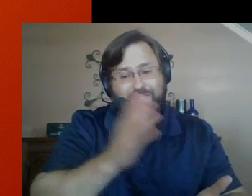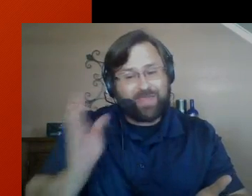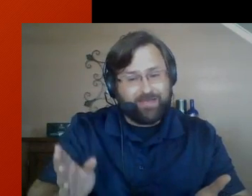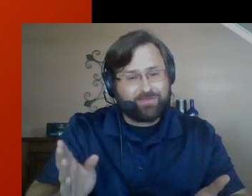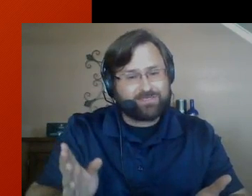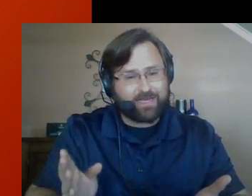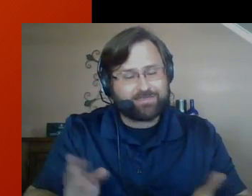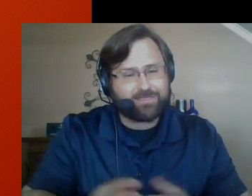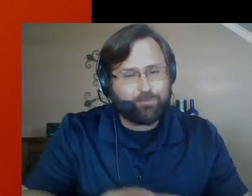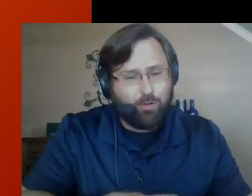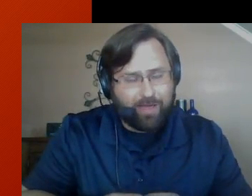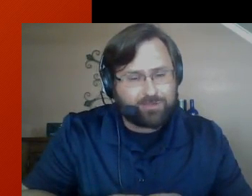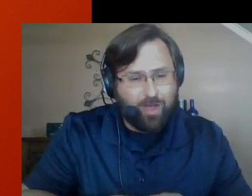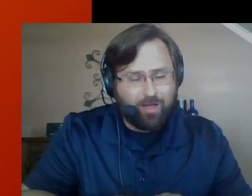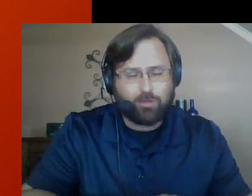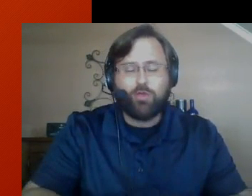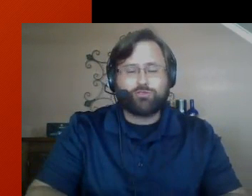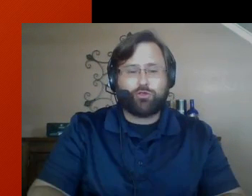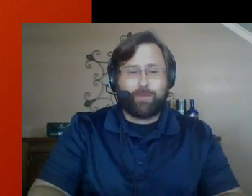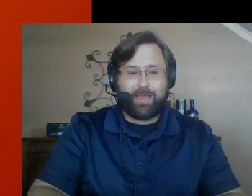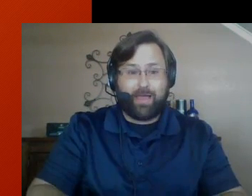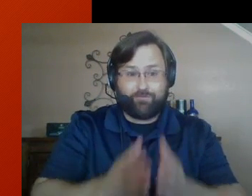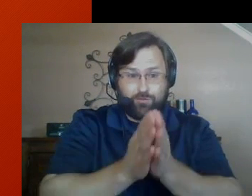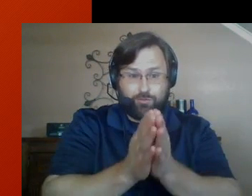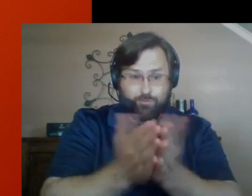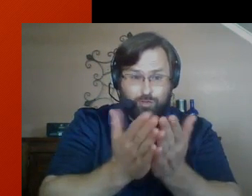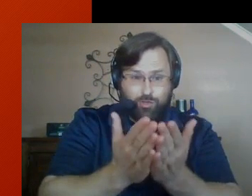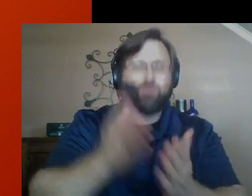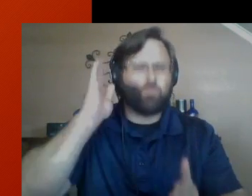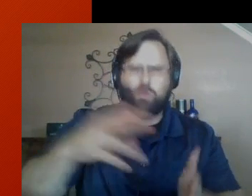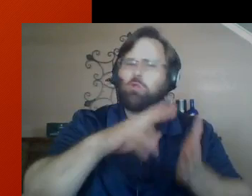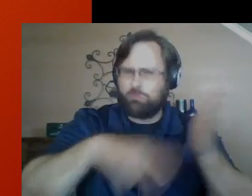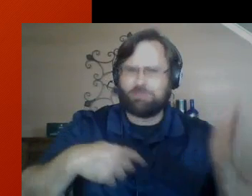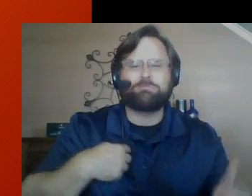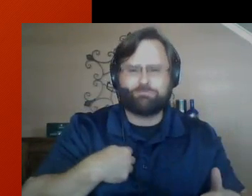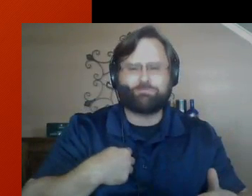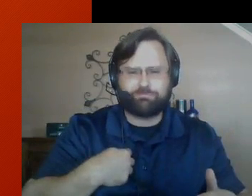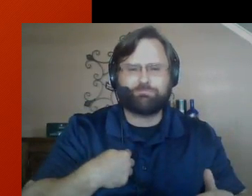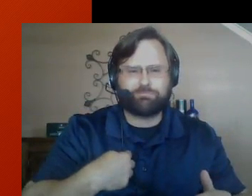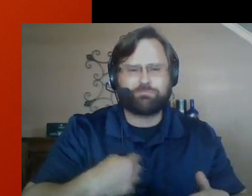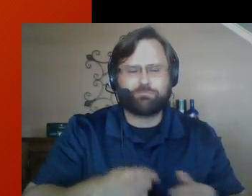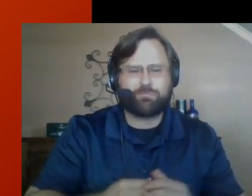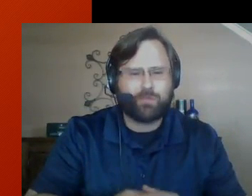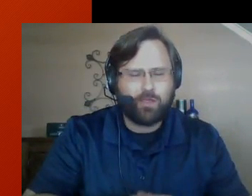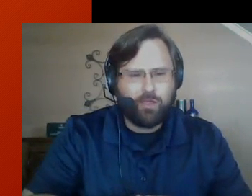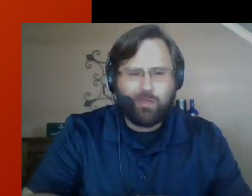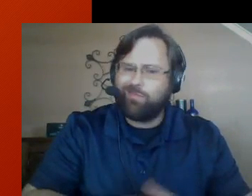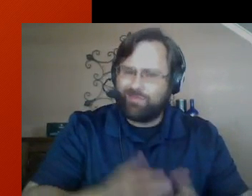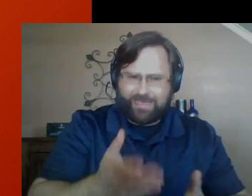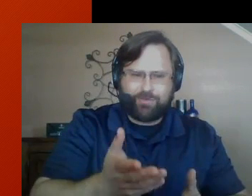at the end of the sentence as a pronoun as well so you might have the same with